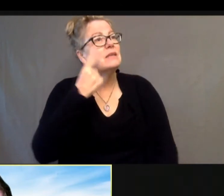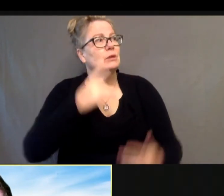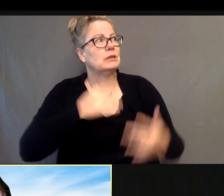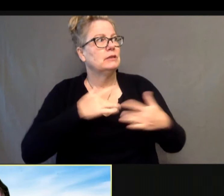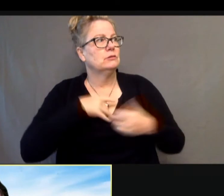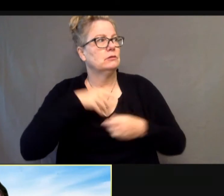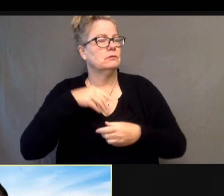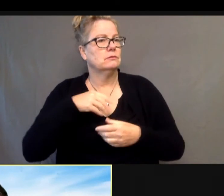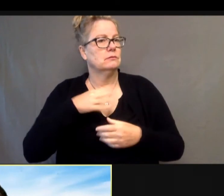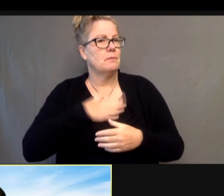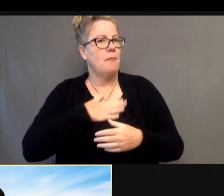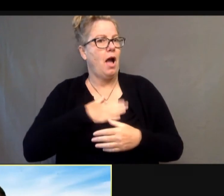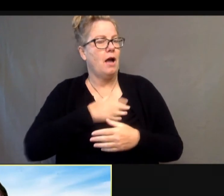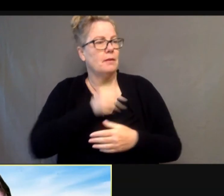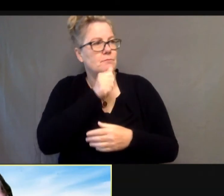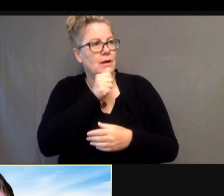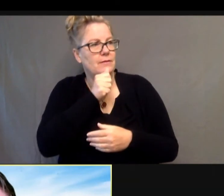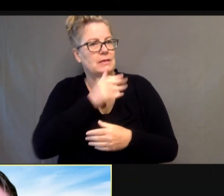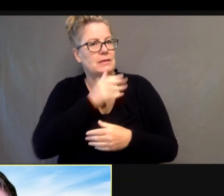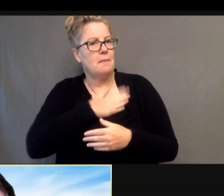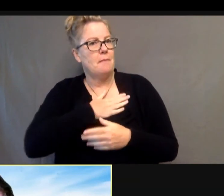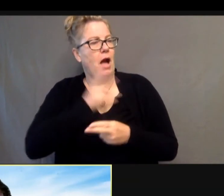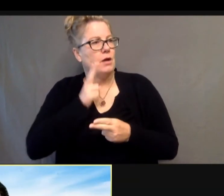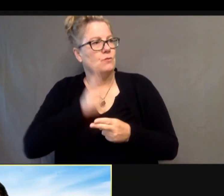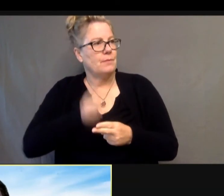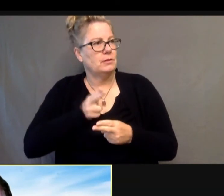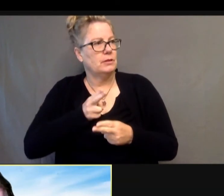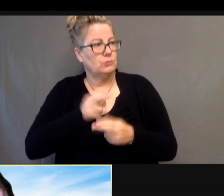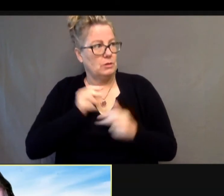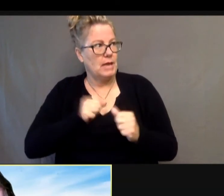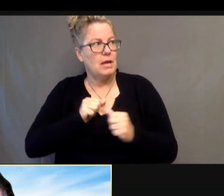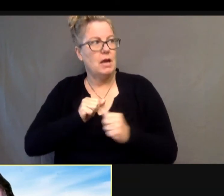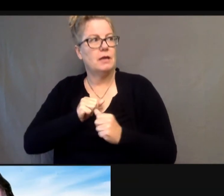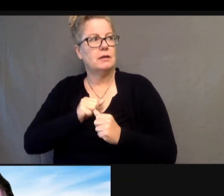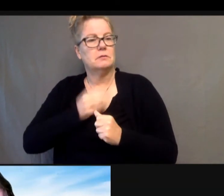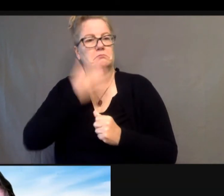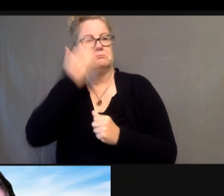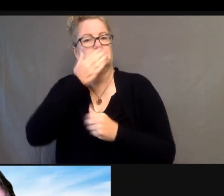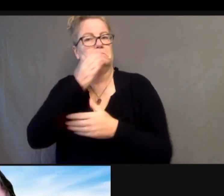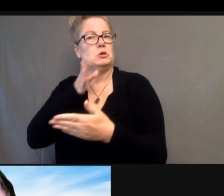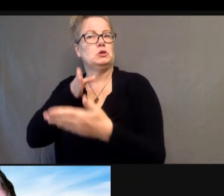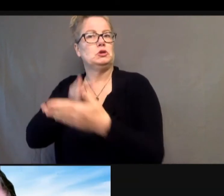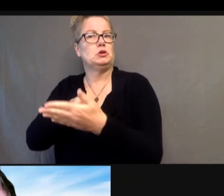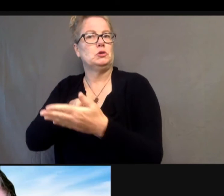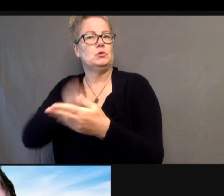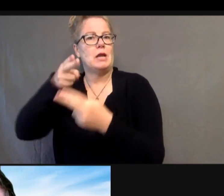sue or litigate anonymously?